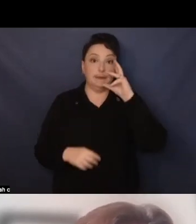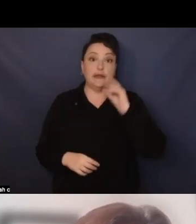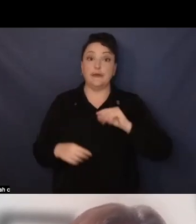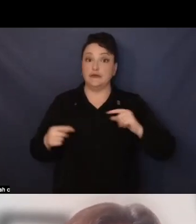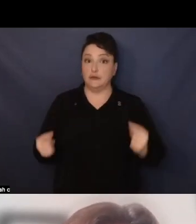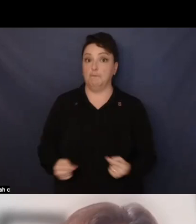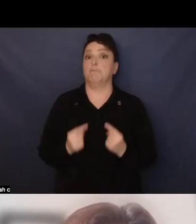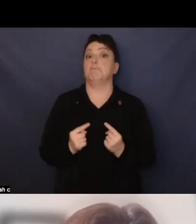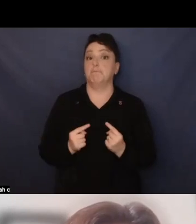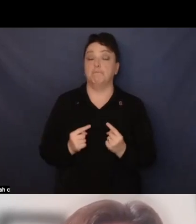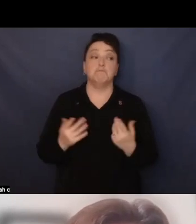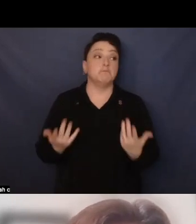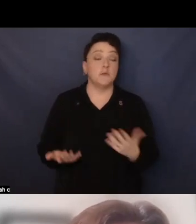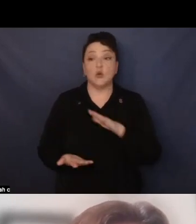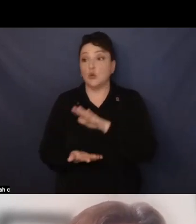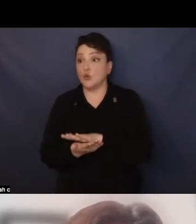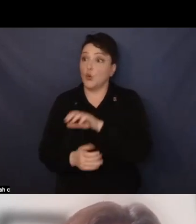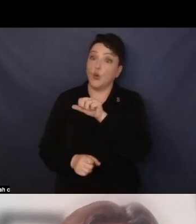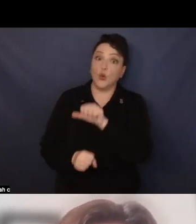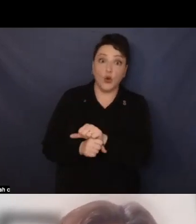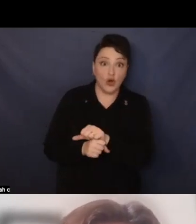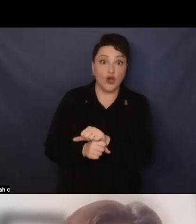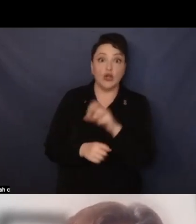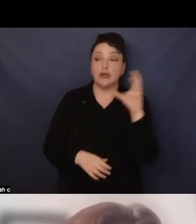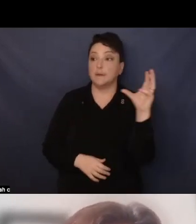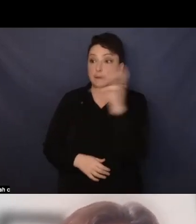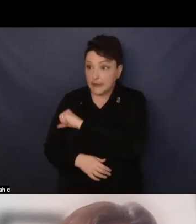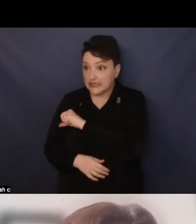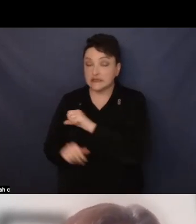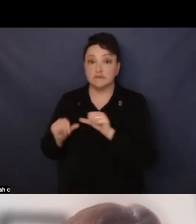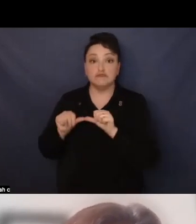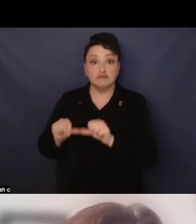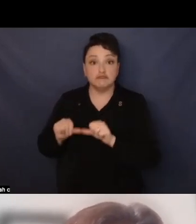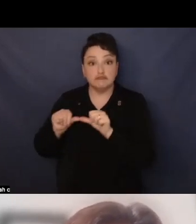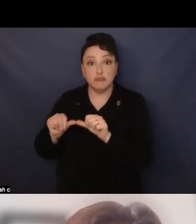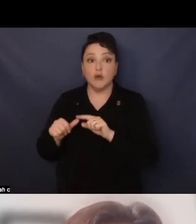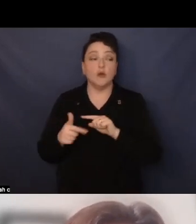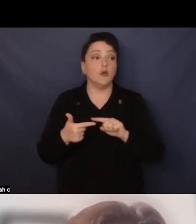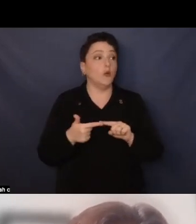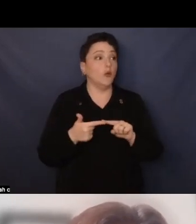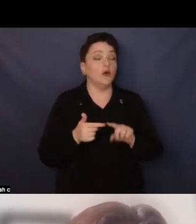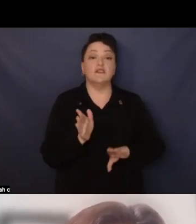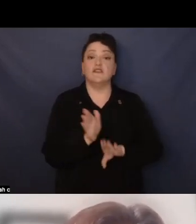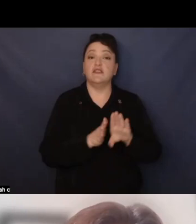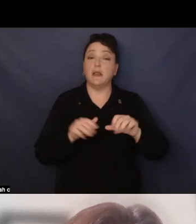substantial amount of school or work or had a permanent injury or, you know, anything really